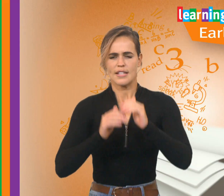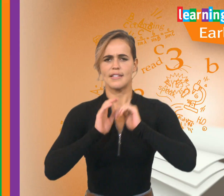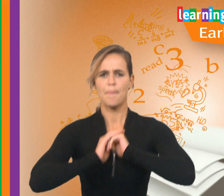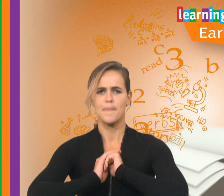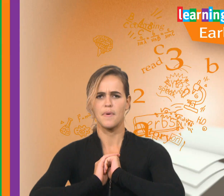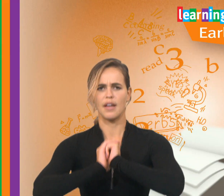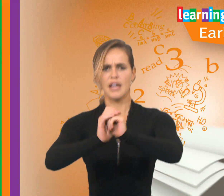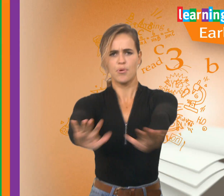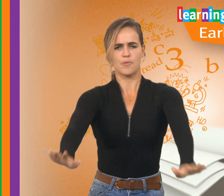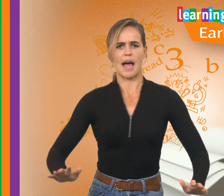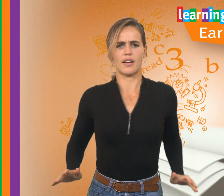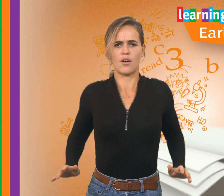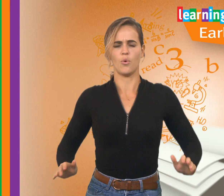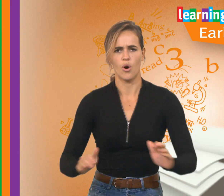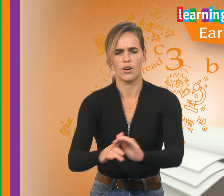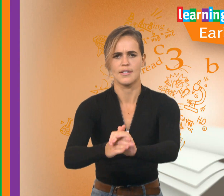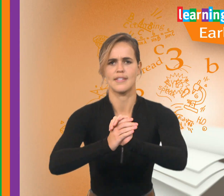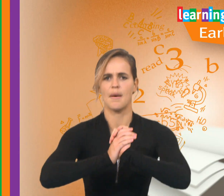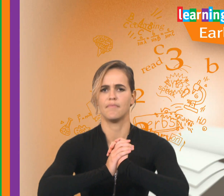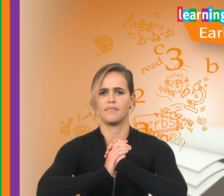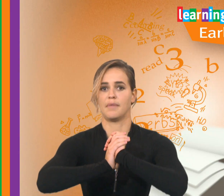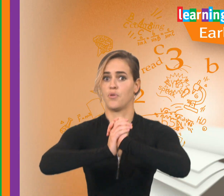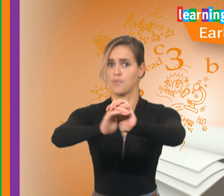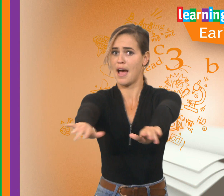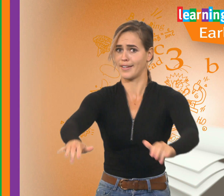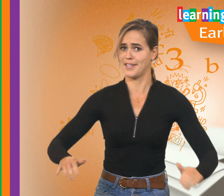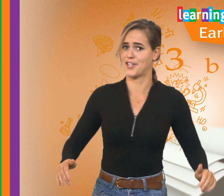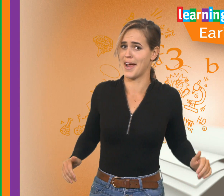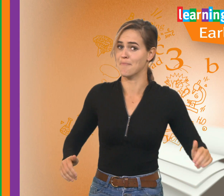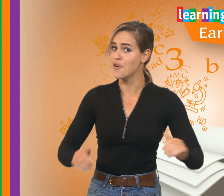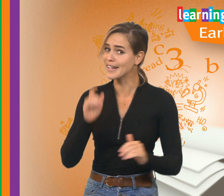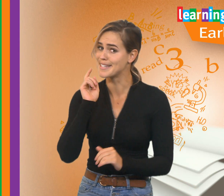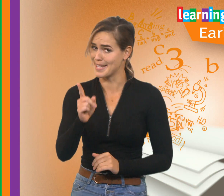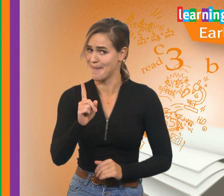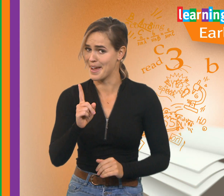Step and push back. Woah. Step and push back. Yes, Jane, moving does matter!